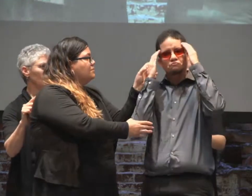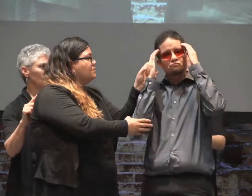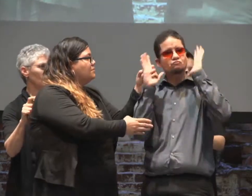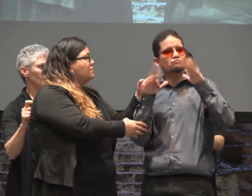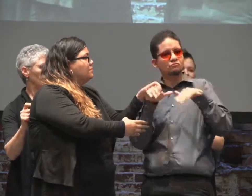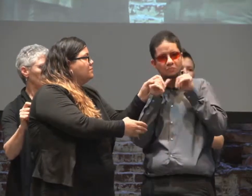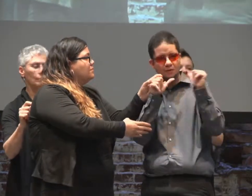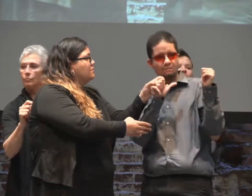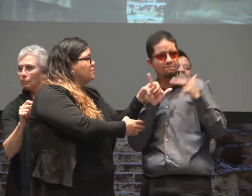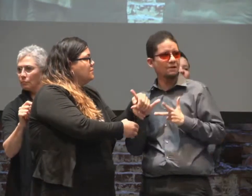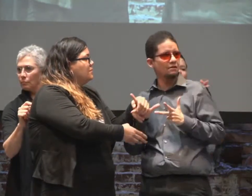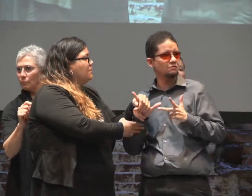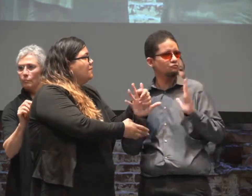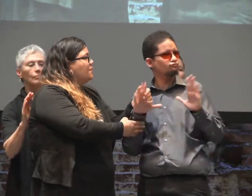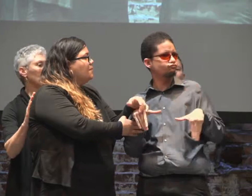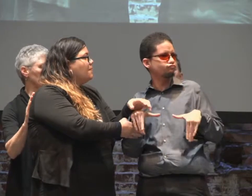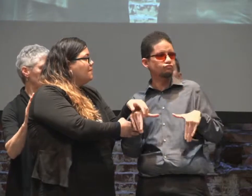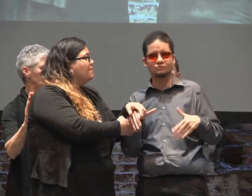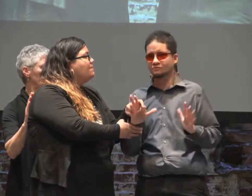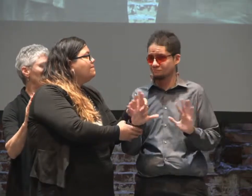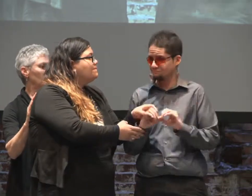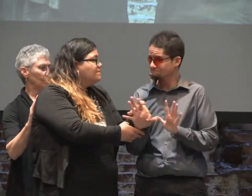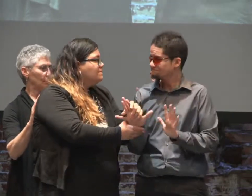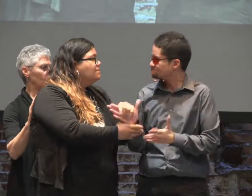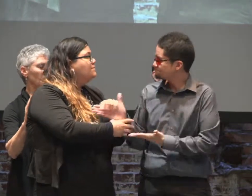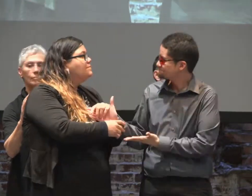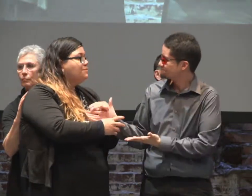which means I'm actually leaving and not coming back.